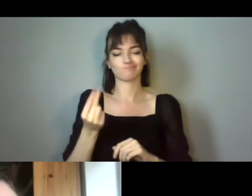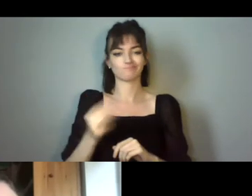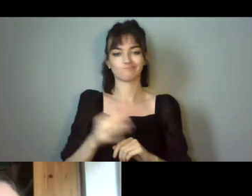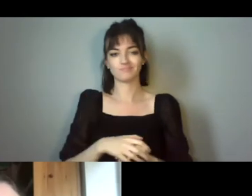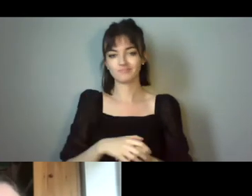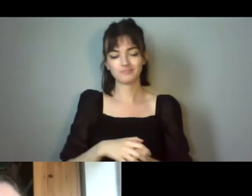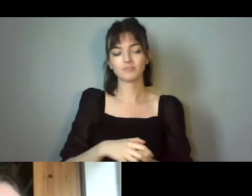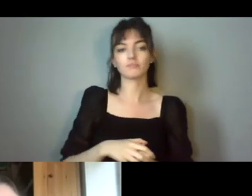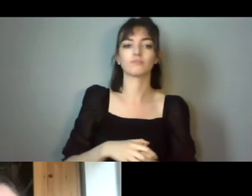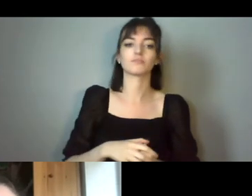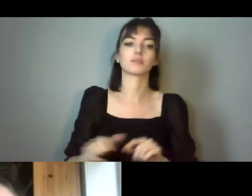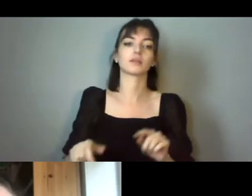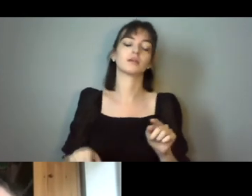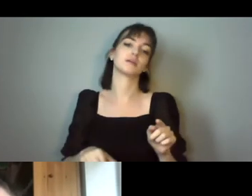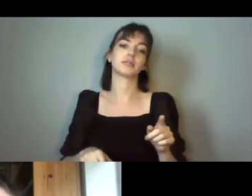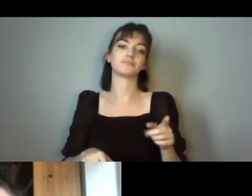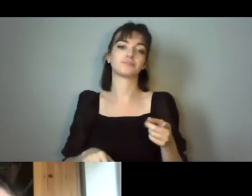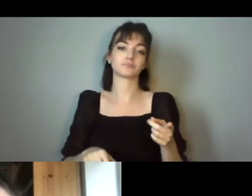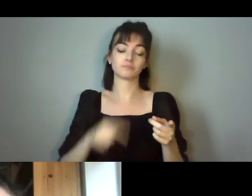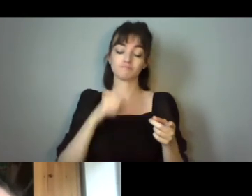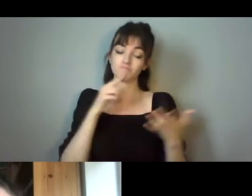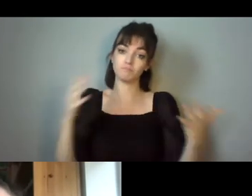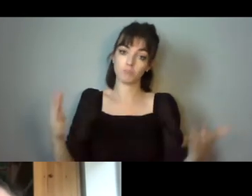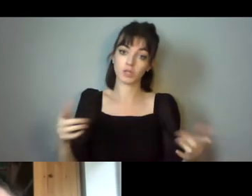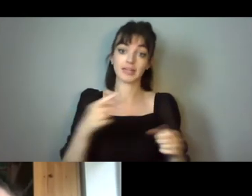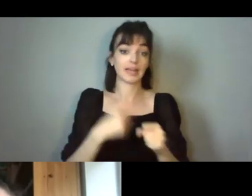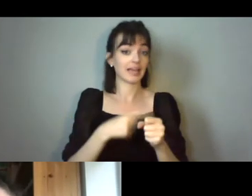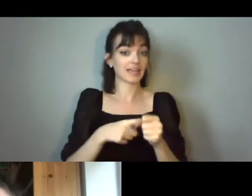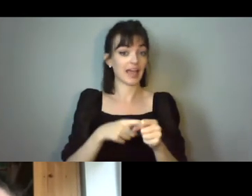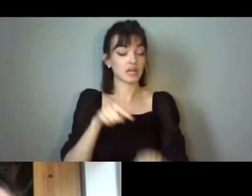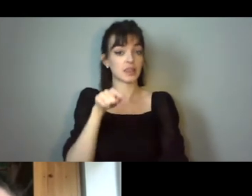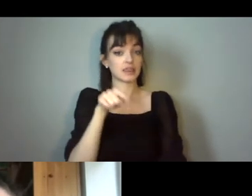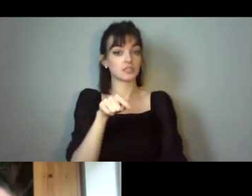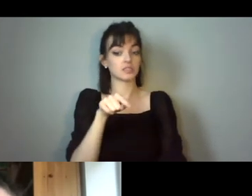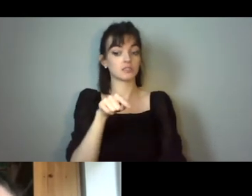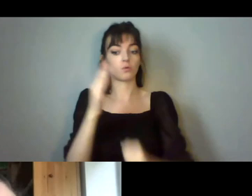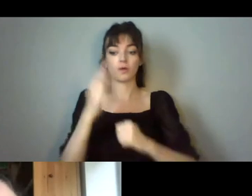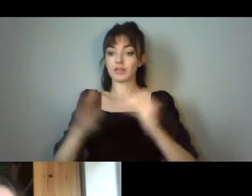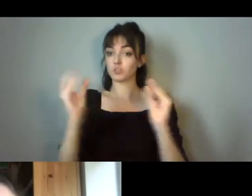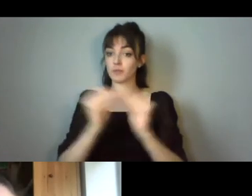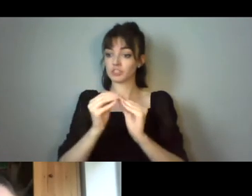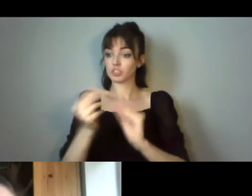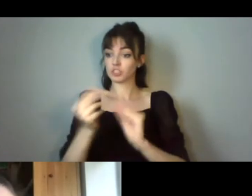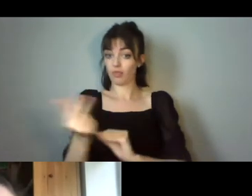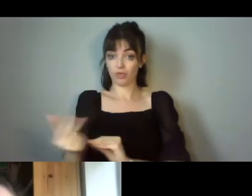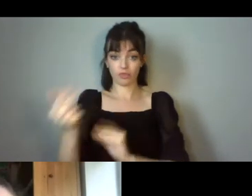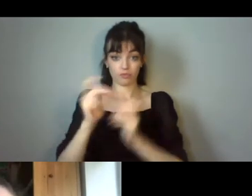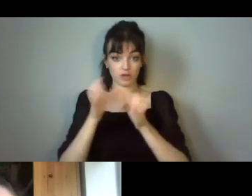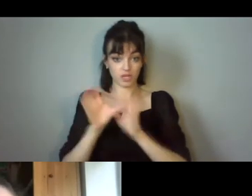That's actually again that hasn't been mentioned in the three reforms as one of the criterias